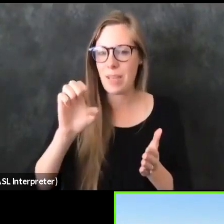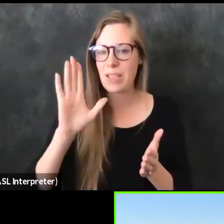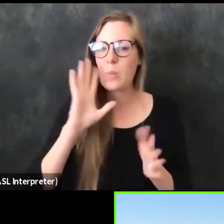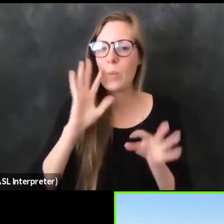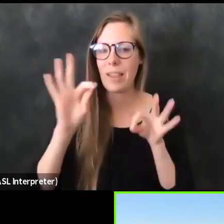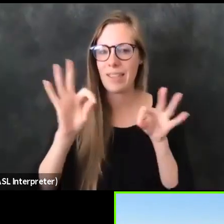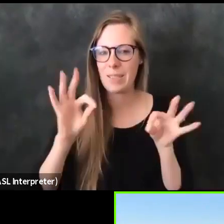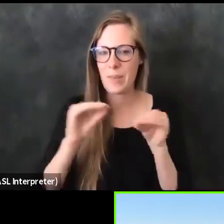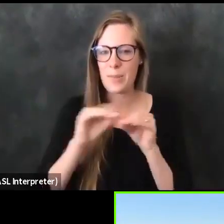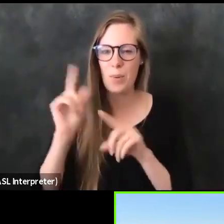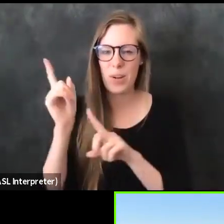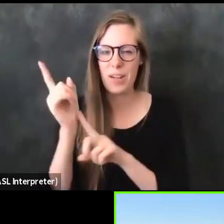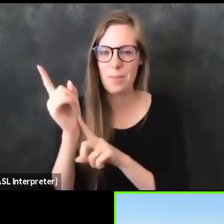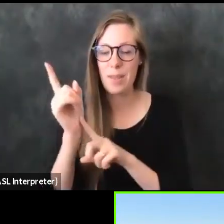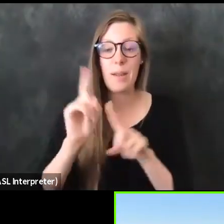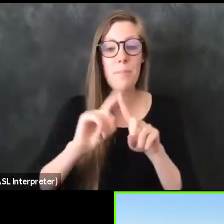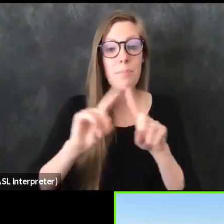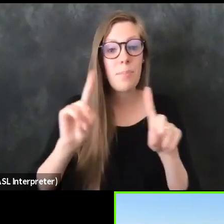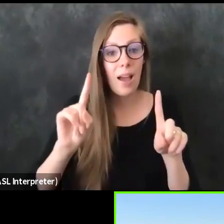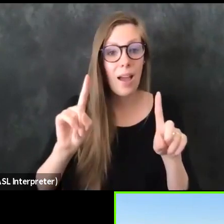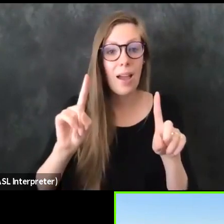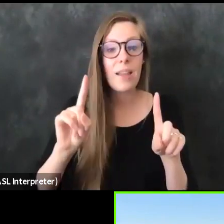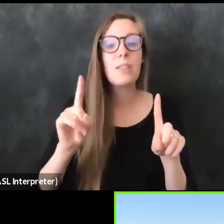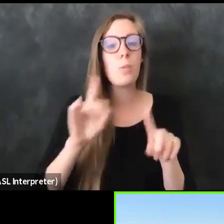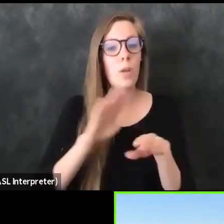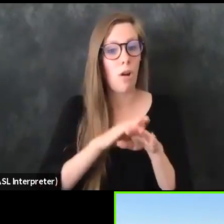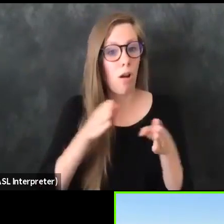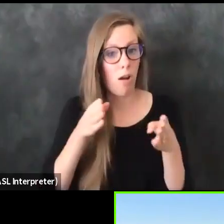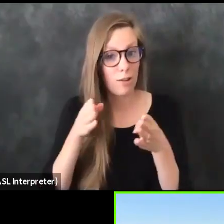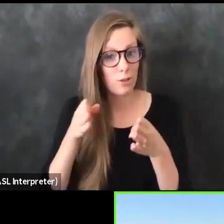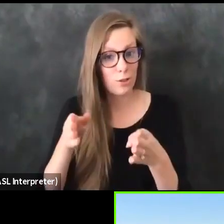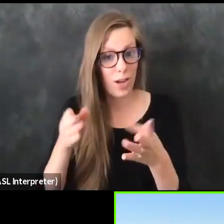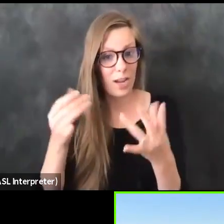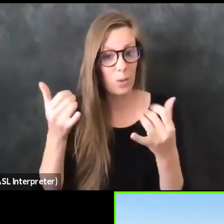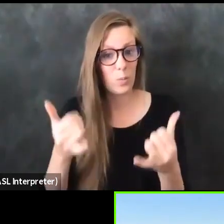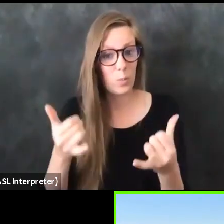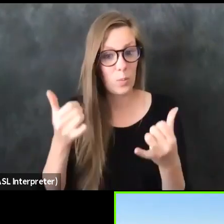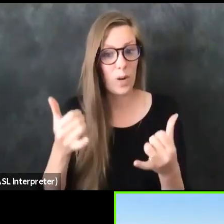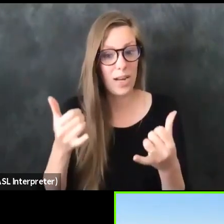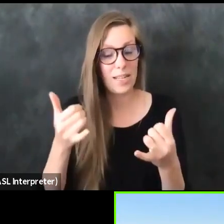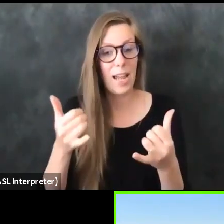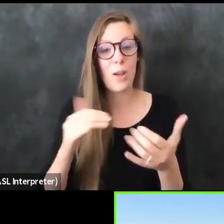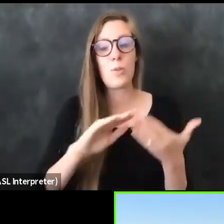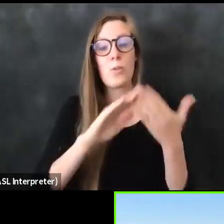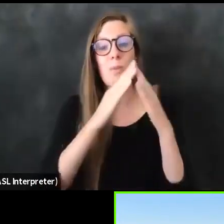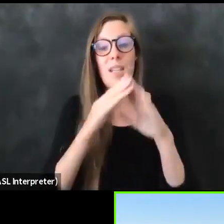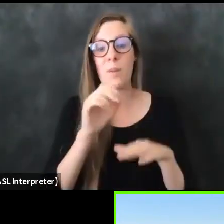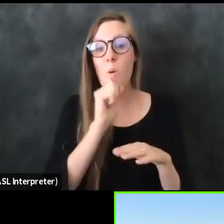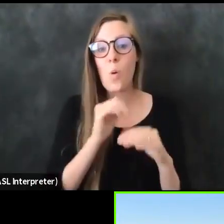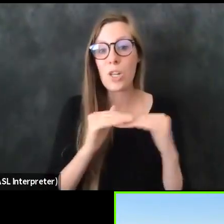minute, but we are on course, on course to move into the orange tier very soon,